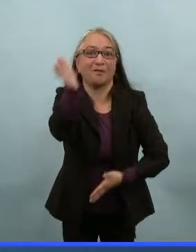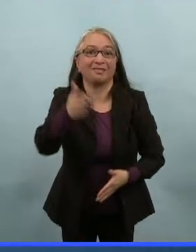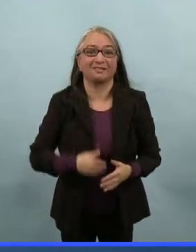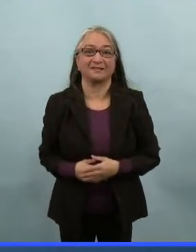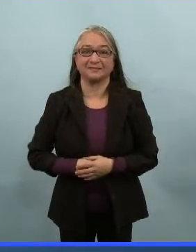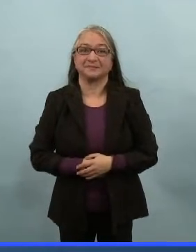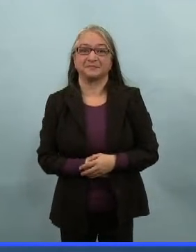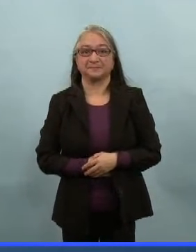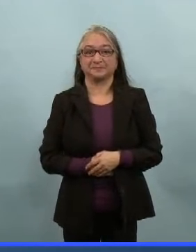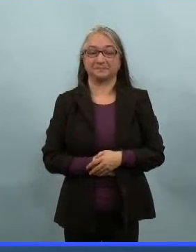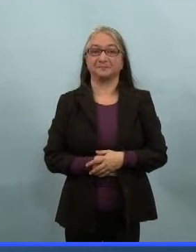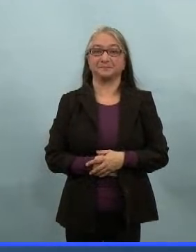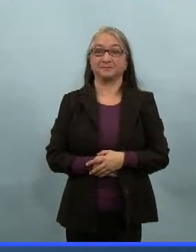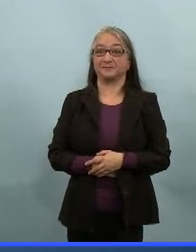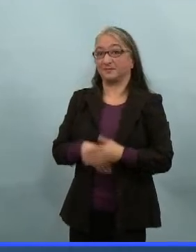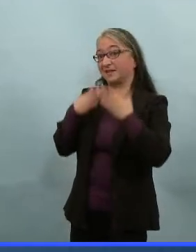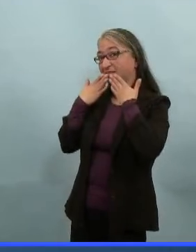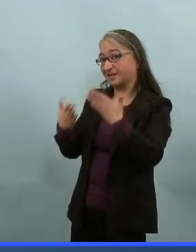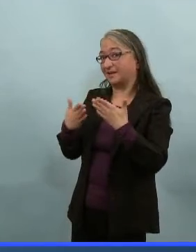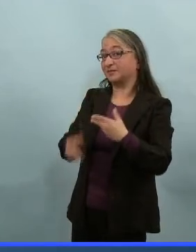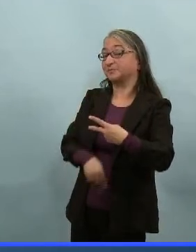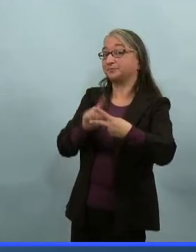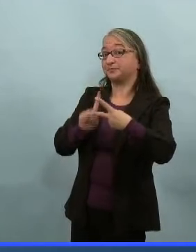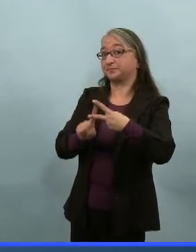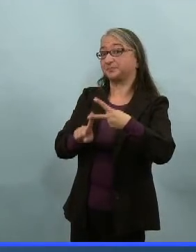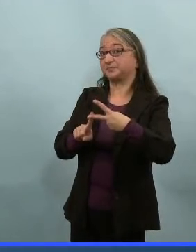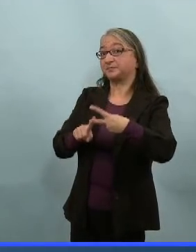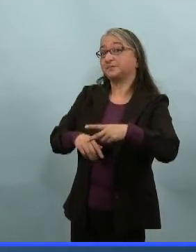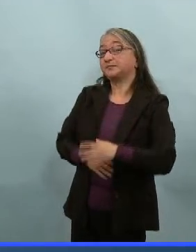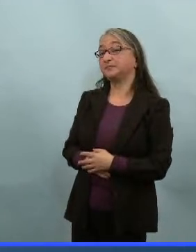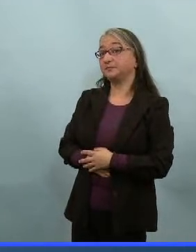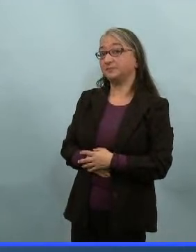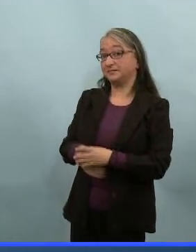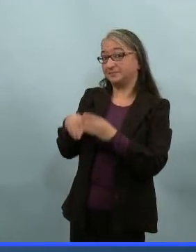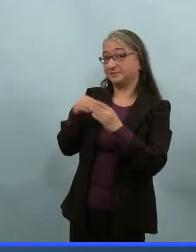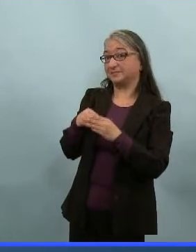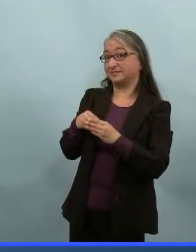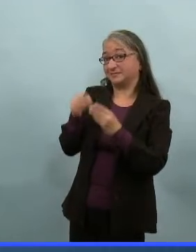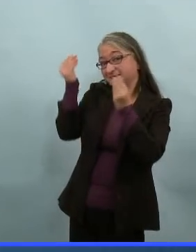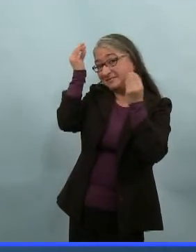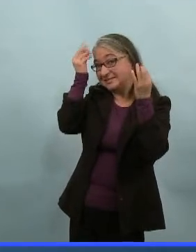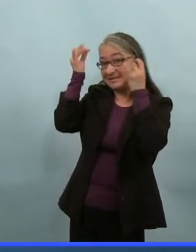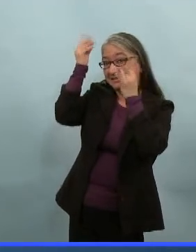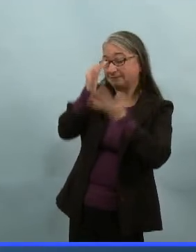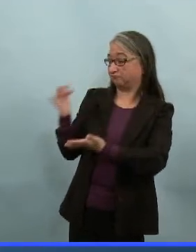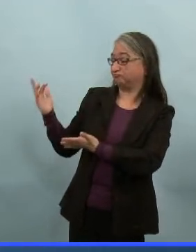thanks and and while early data suggests the uh of the omicron variant are less severe